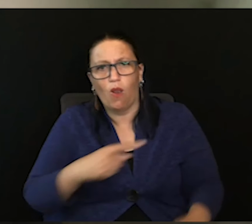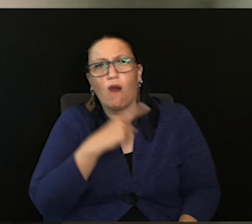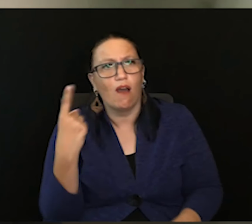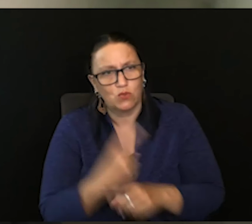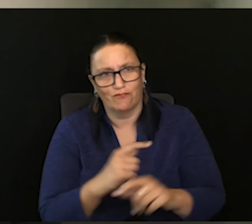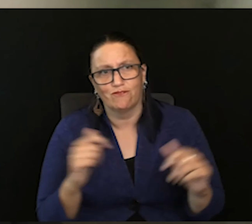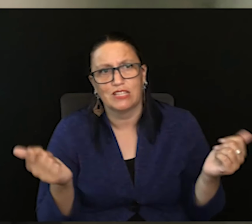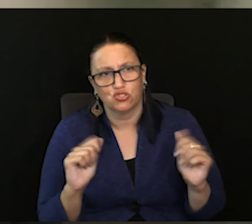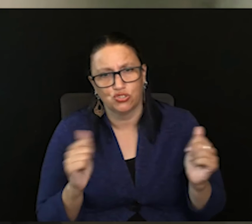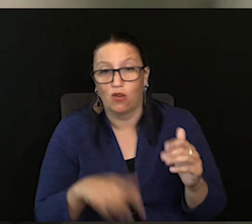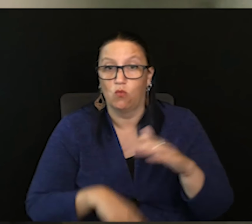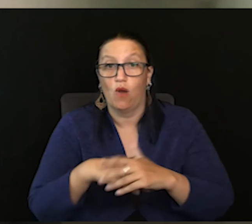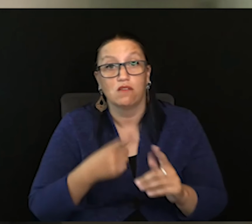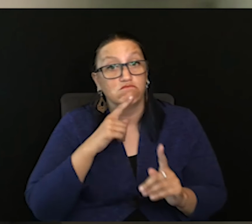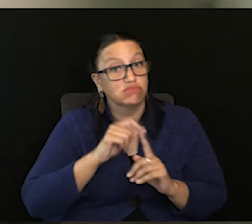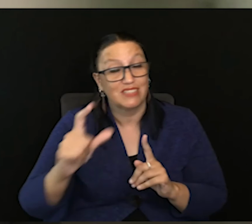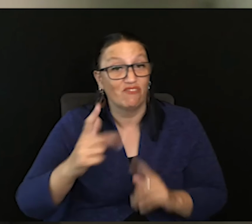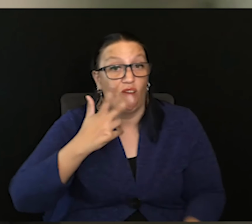And so it's absolutely false.